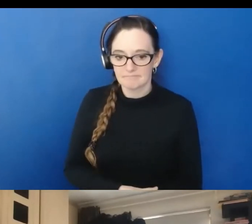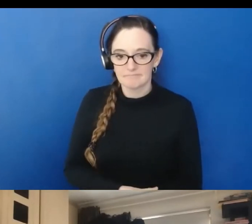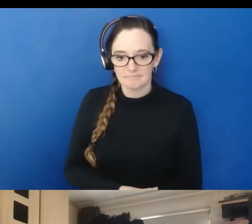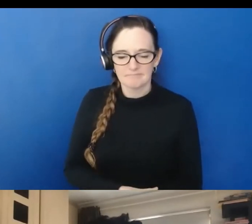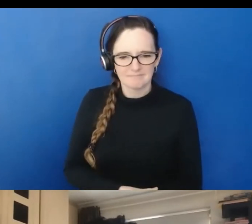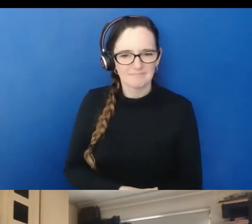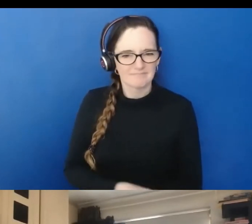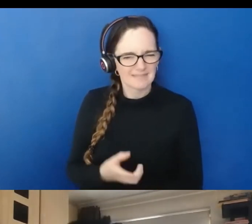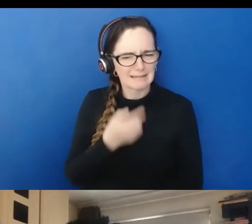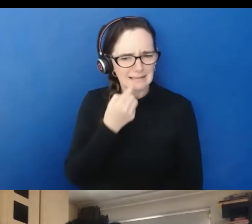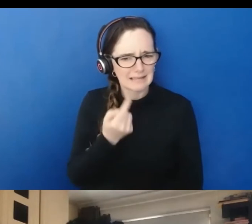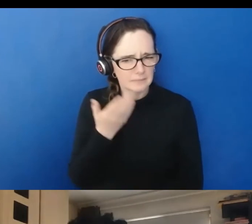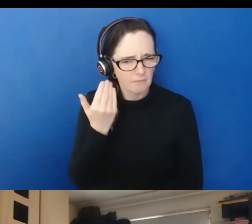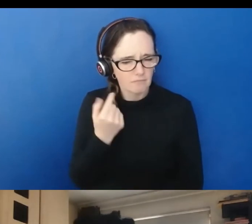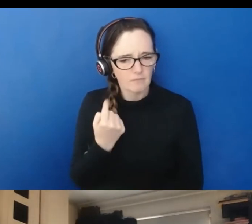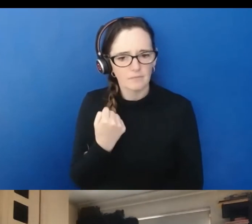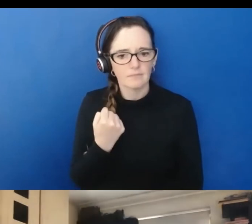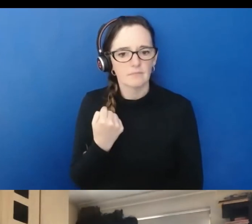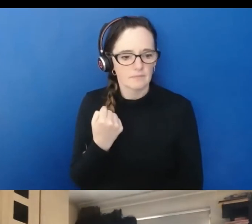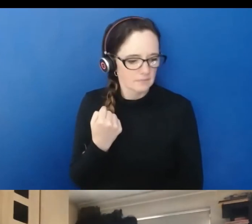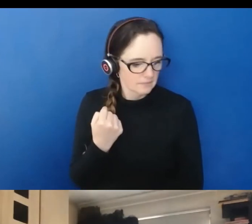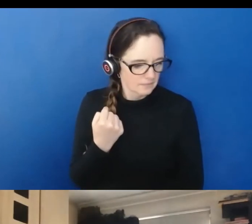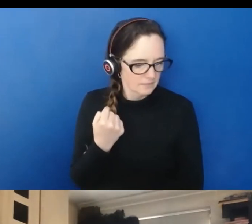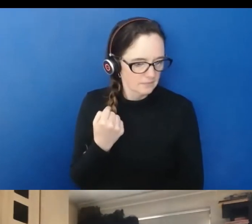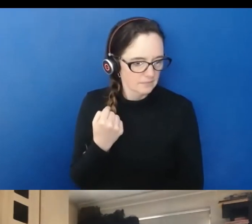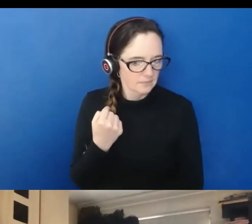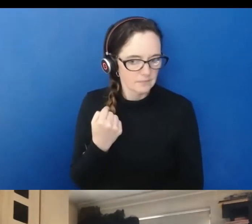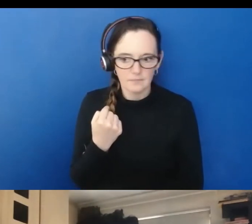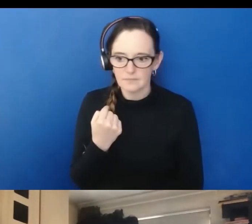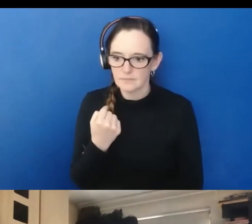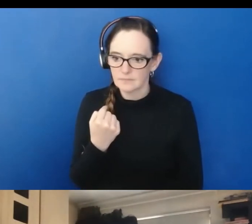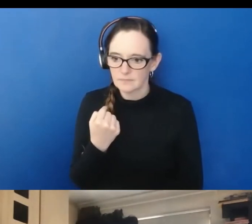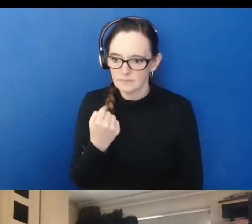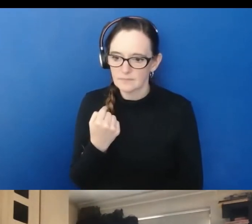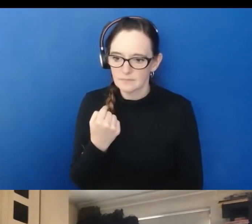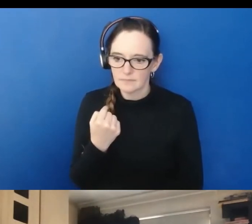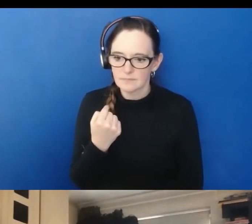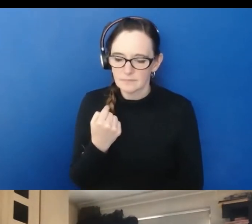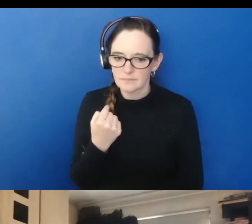before it has been mainly different forms and mix